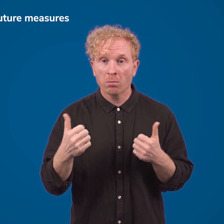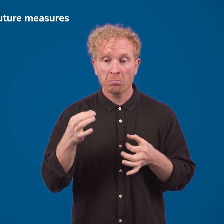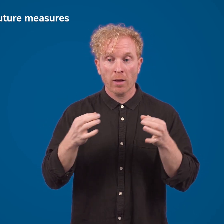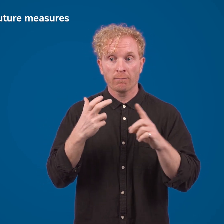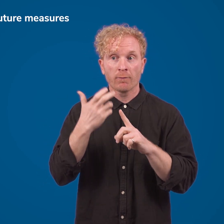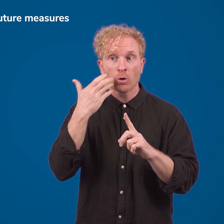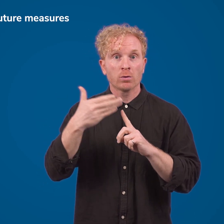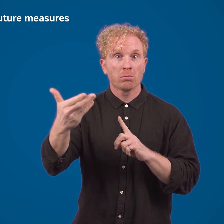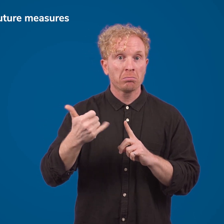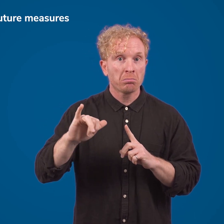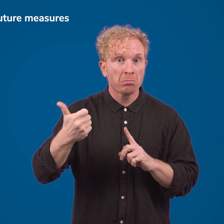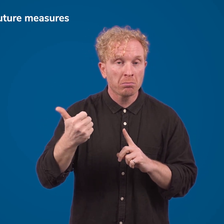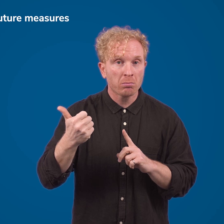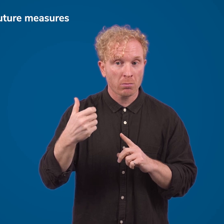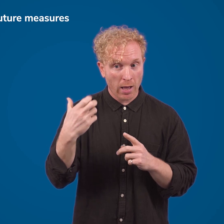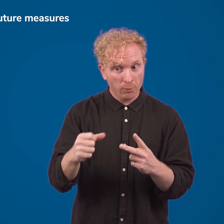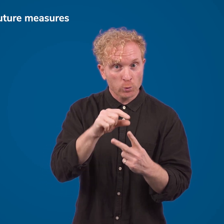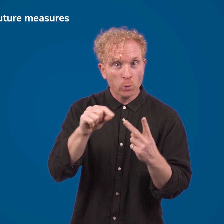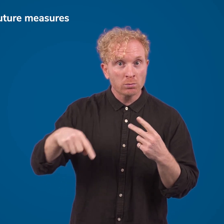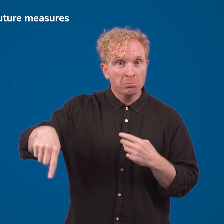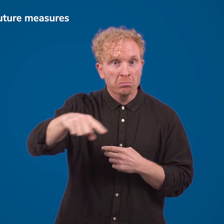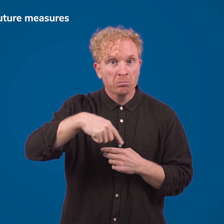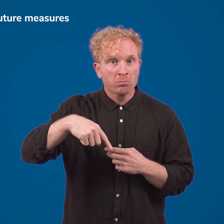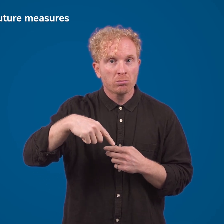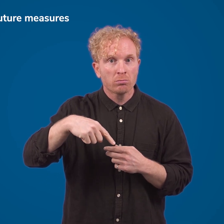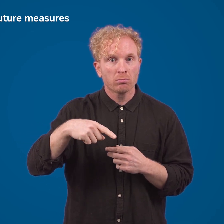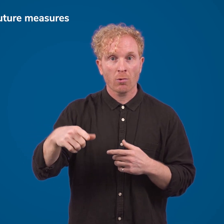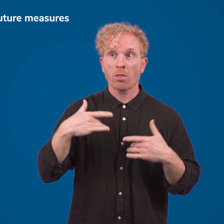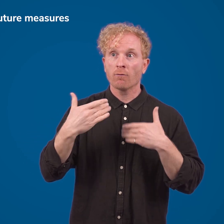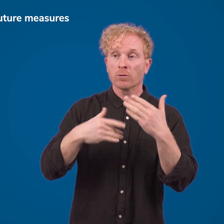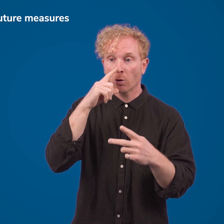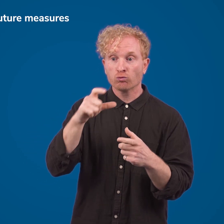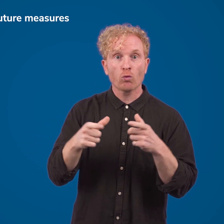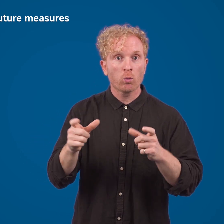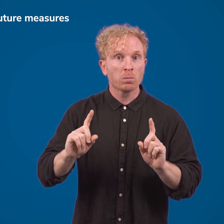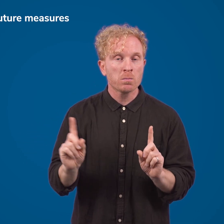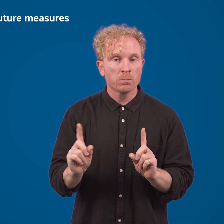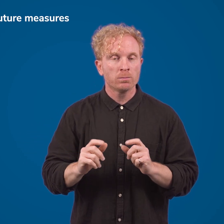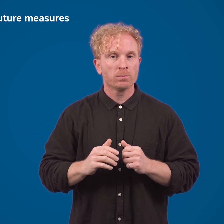plan for their future and have choice and control over their own lives.